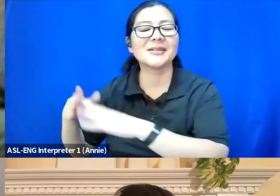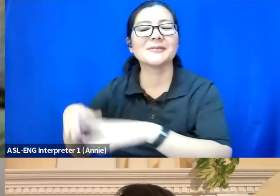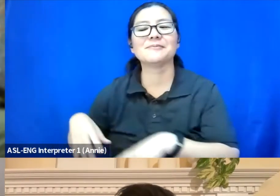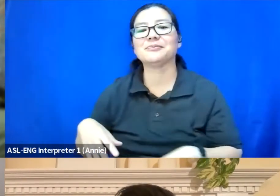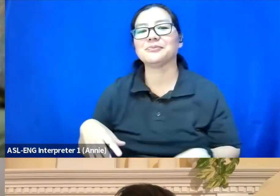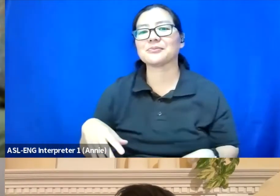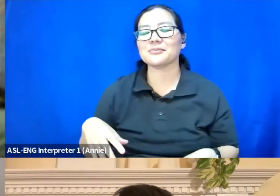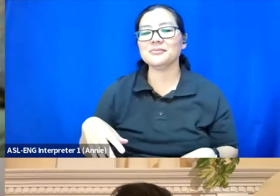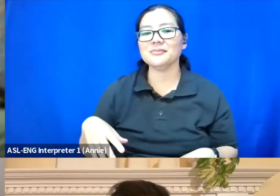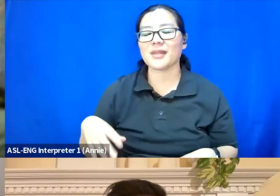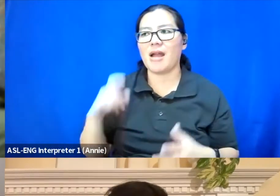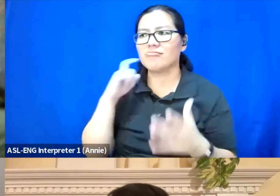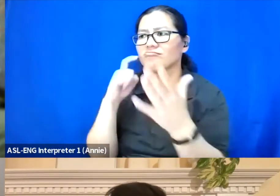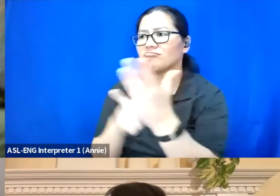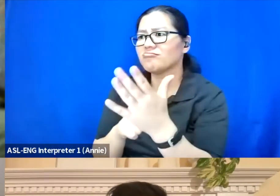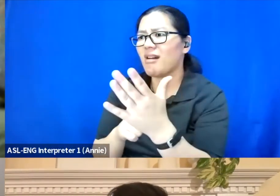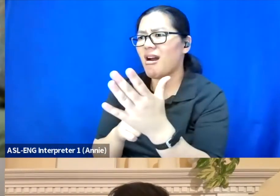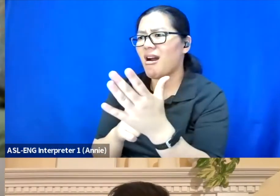when I was first diagnosed was community.